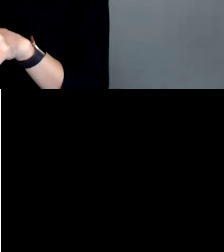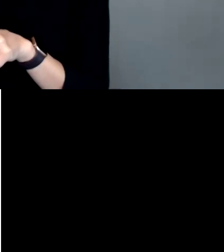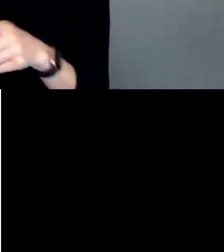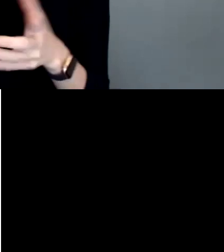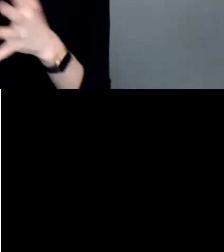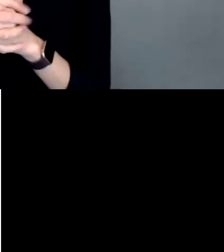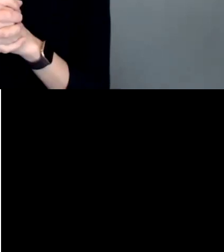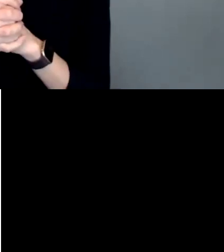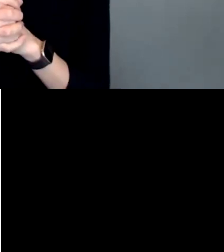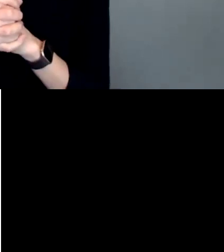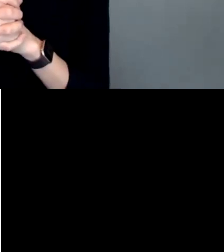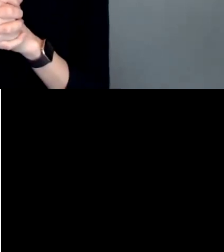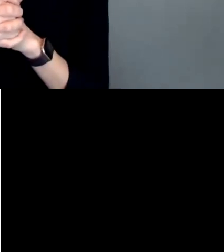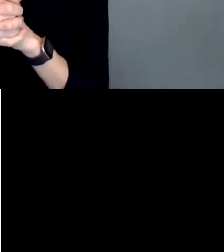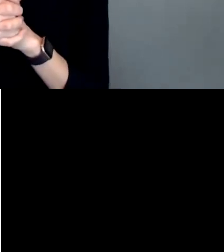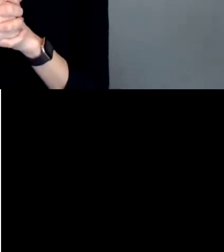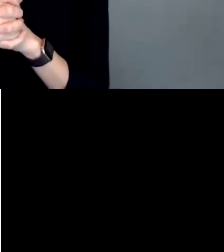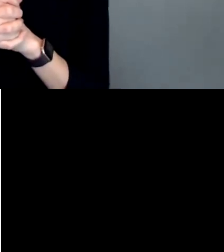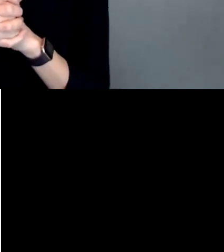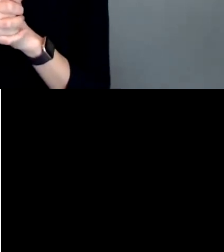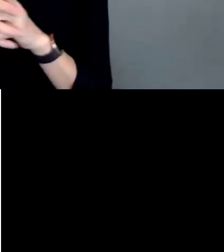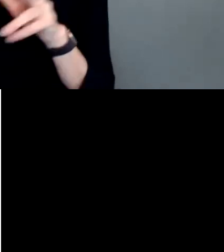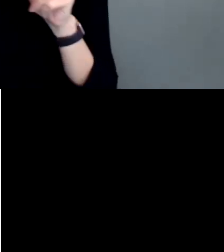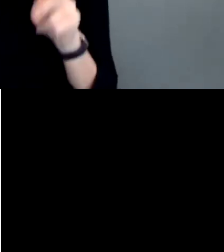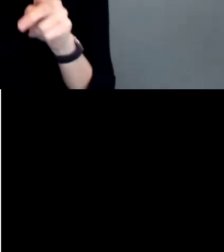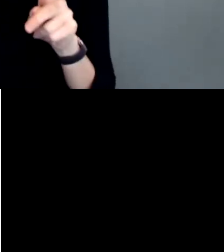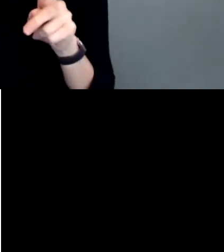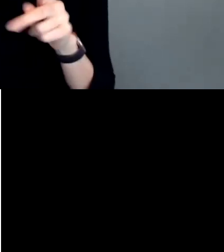people that do this type of work or research are